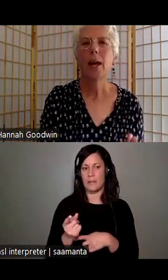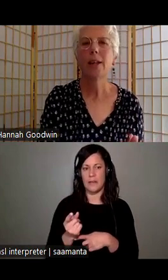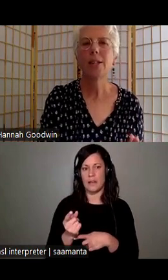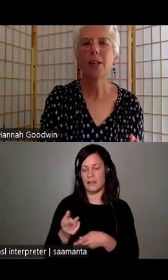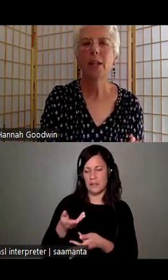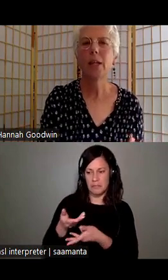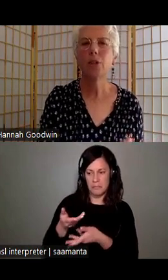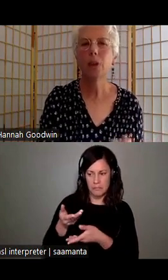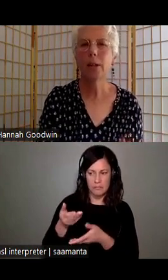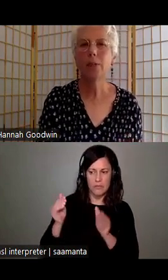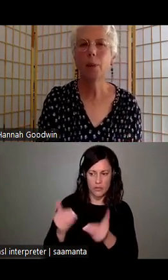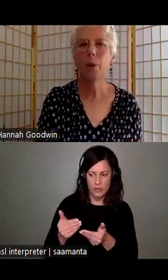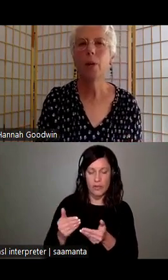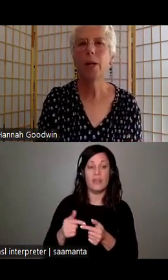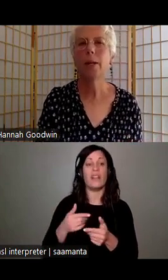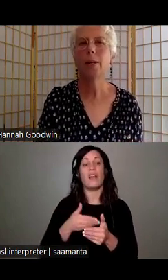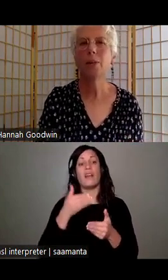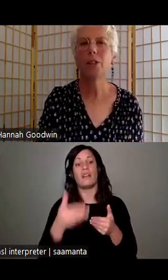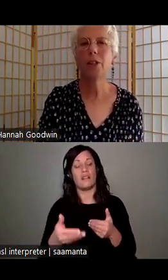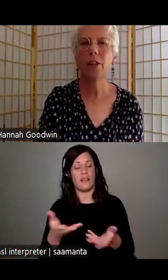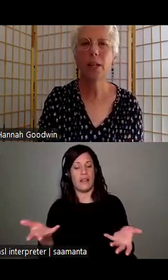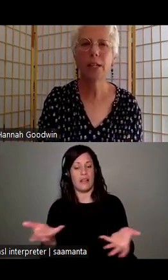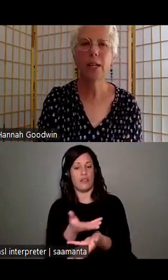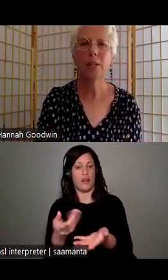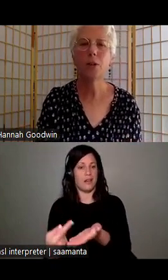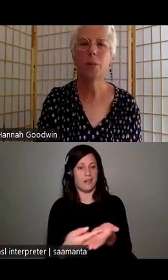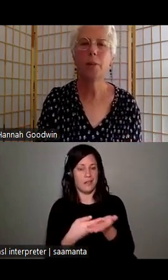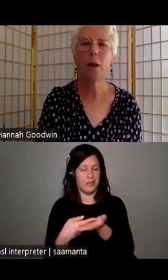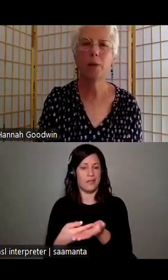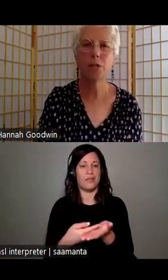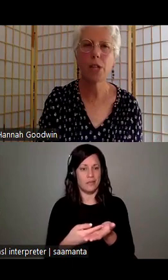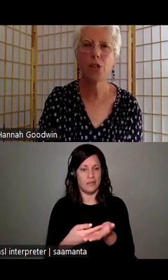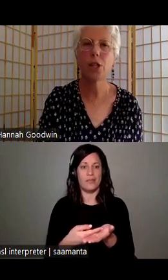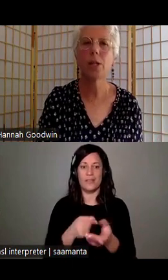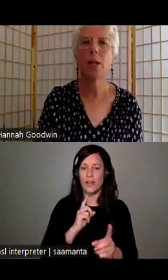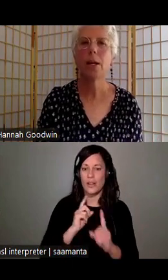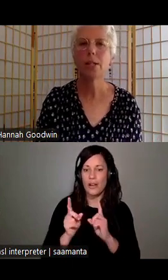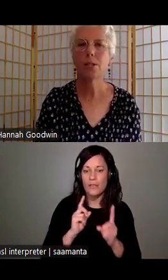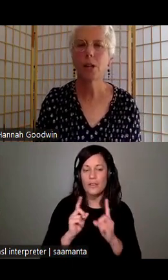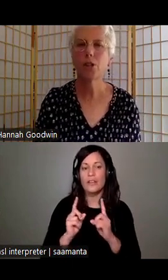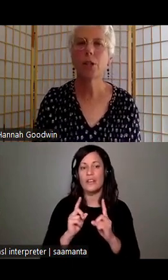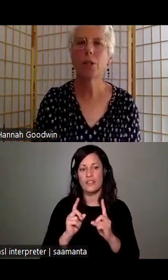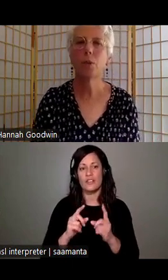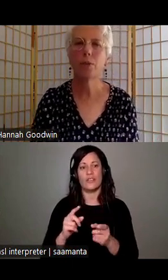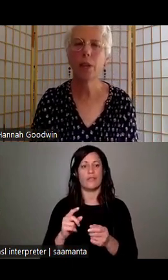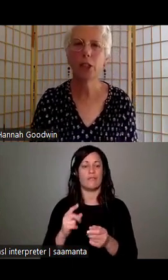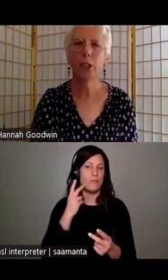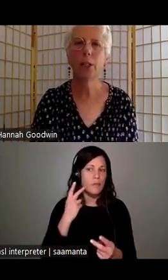And then the interactive component, which in the think tank is gonna be conversation, discussion, reflection.